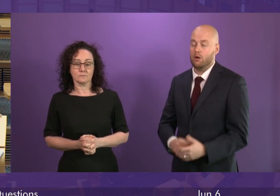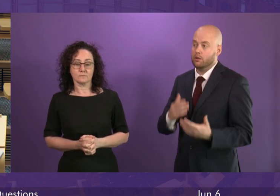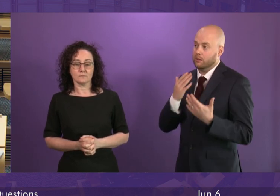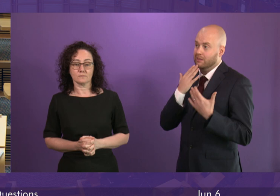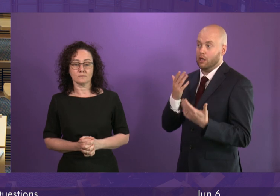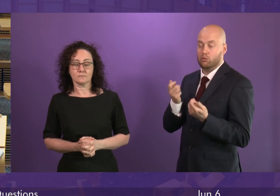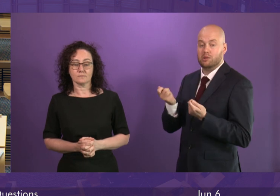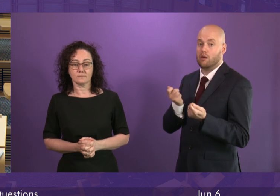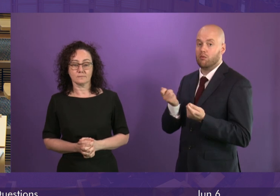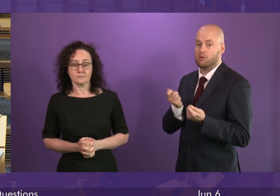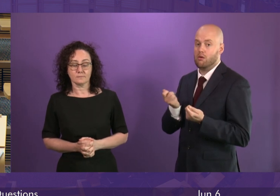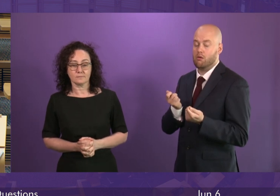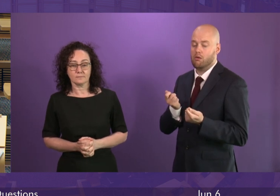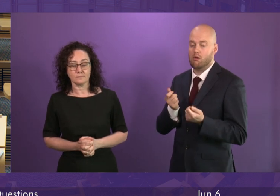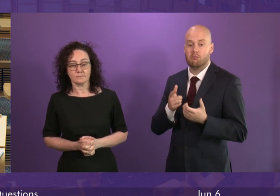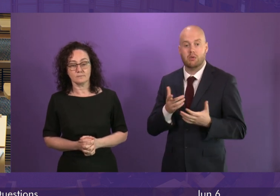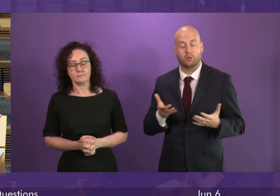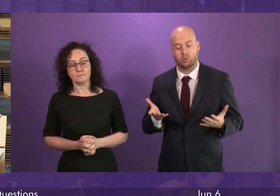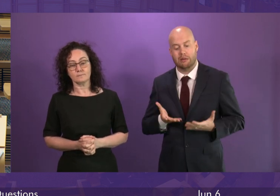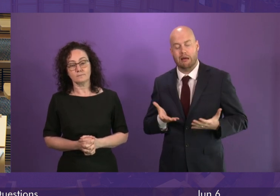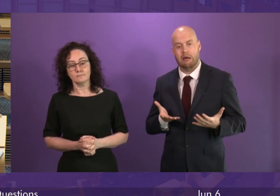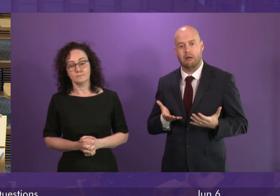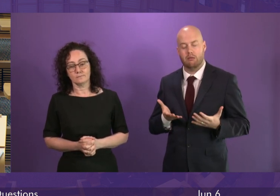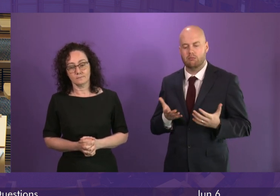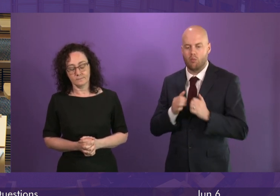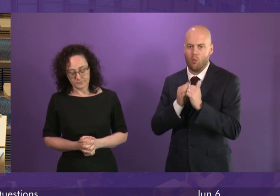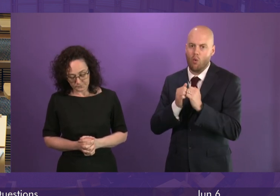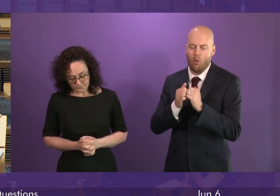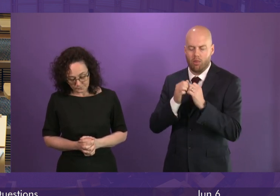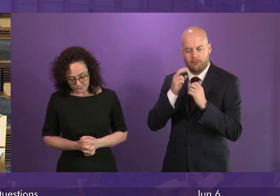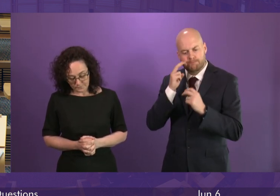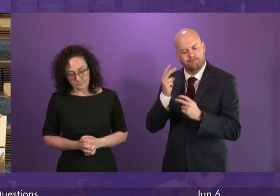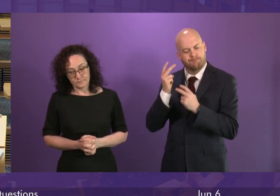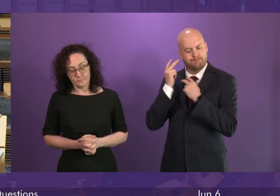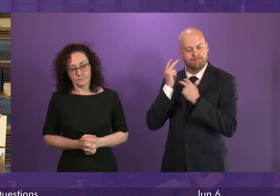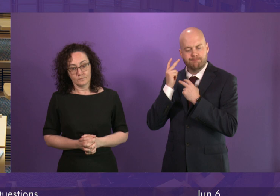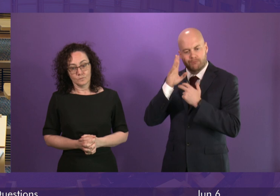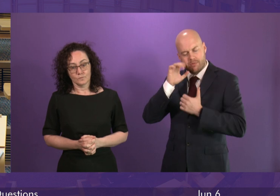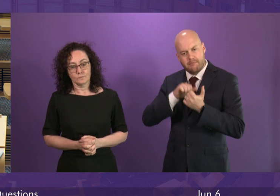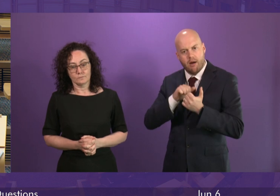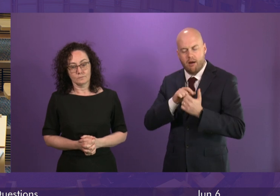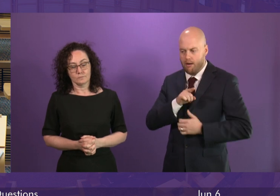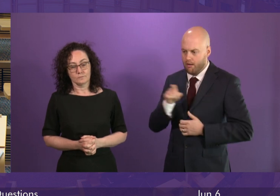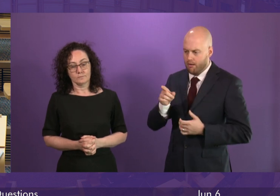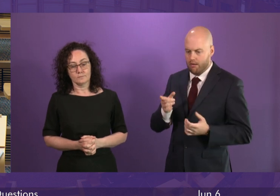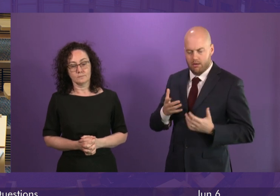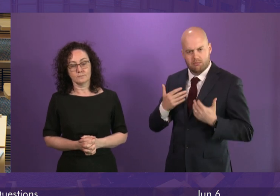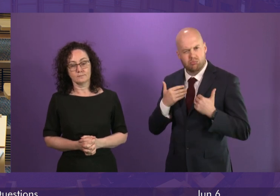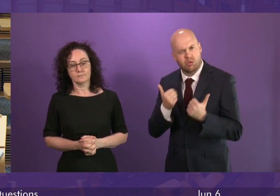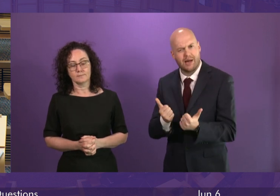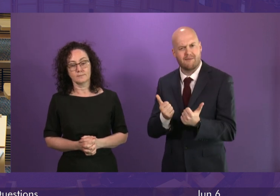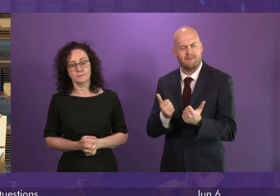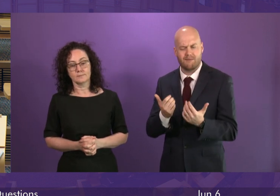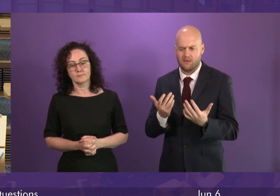Today is a day for reflection on the sacrifice and the courage of those who liberated France